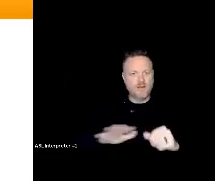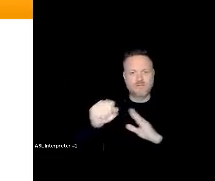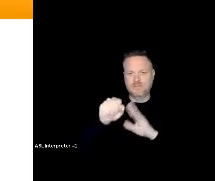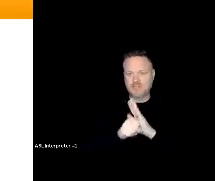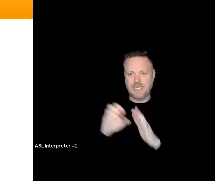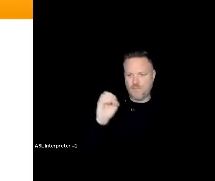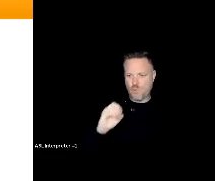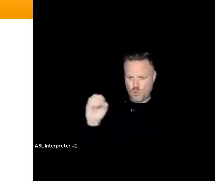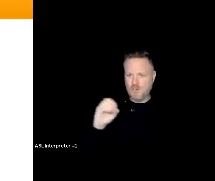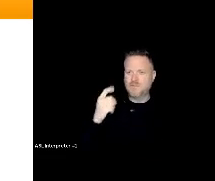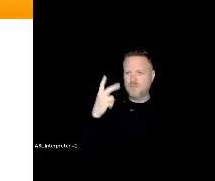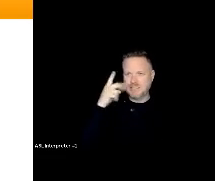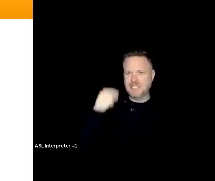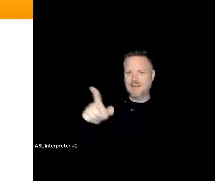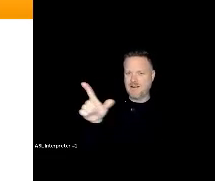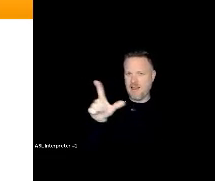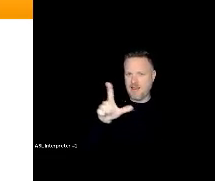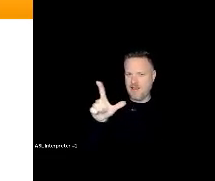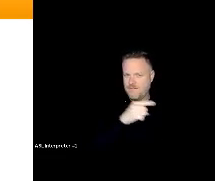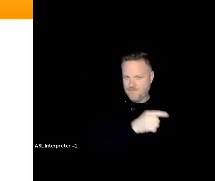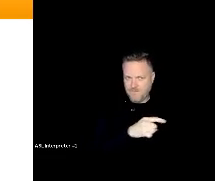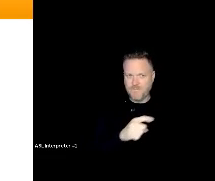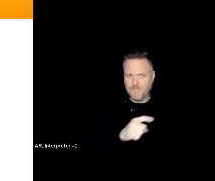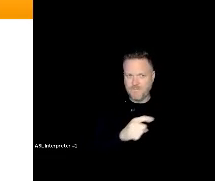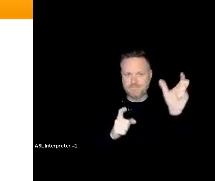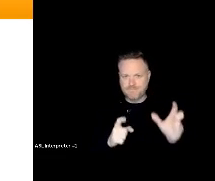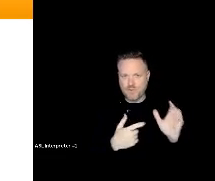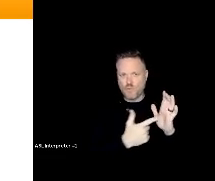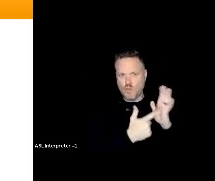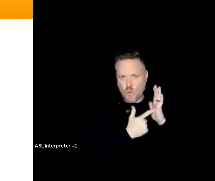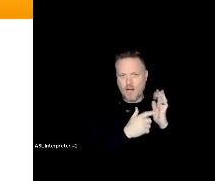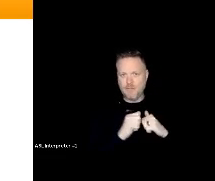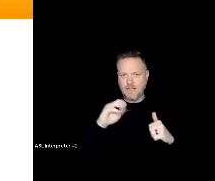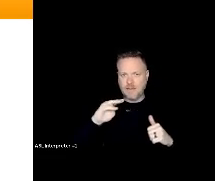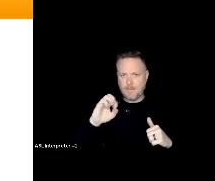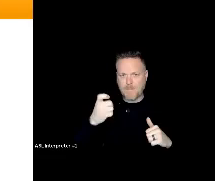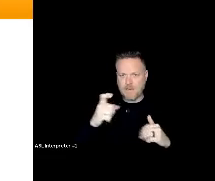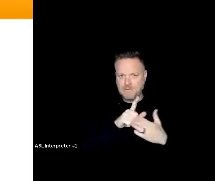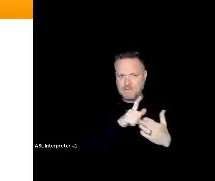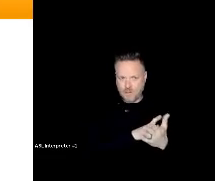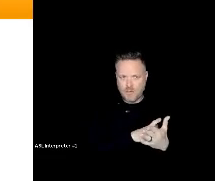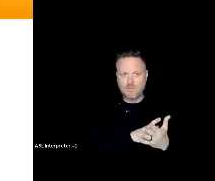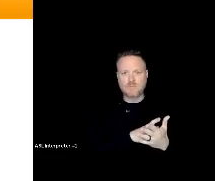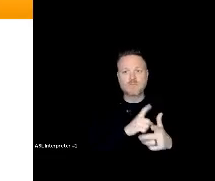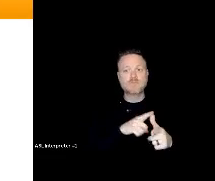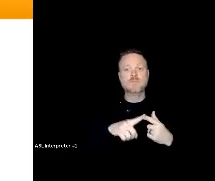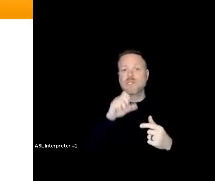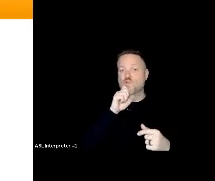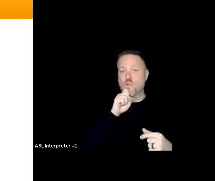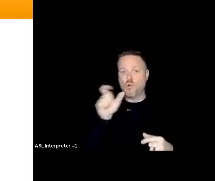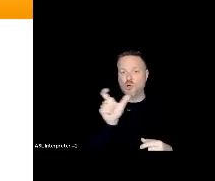You see on the left the various provisions and the orange bar going out to the right